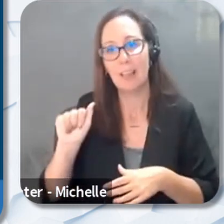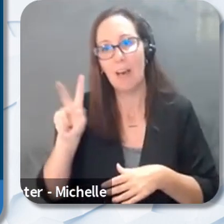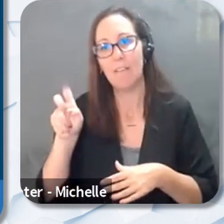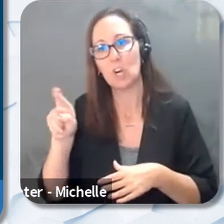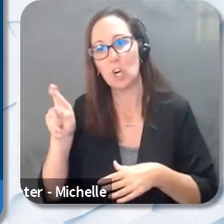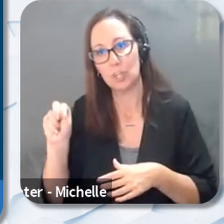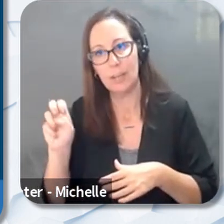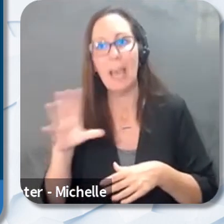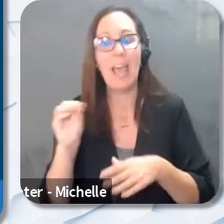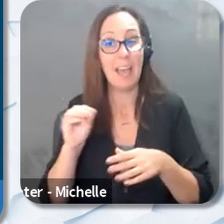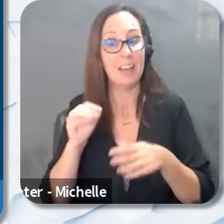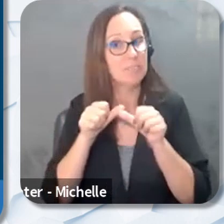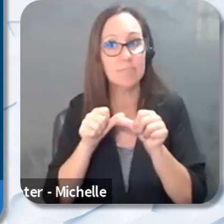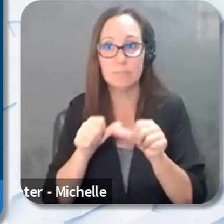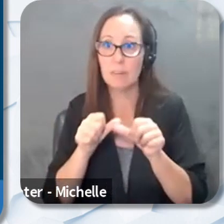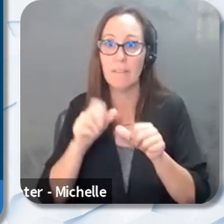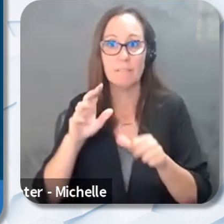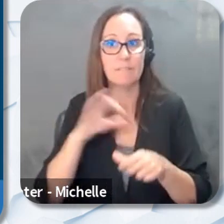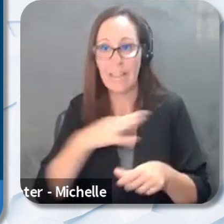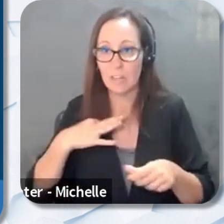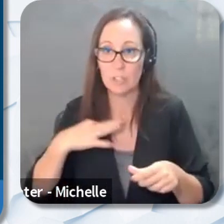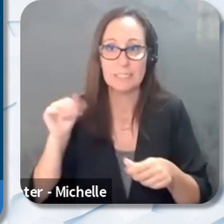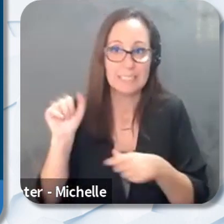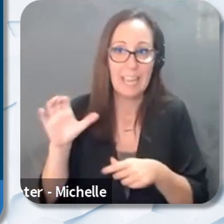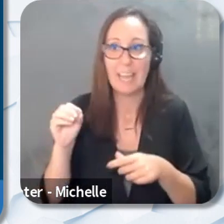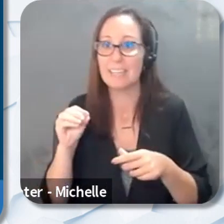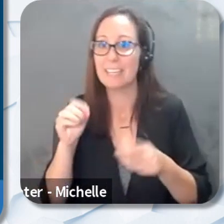a program faculty and dissertation committee Member welcome stephanie.